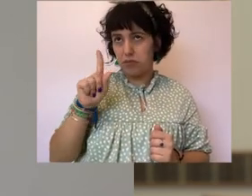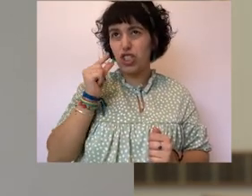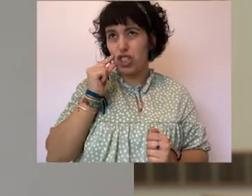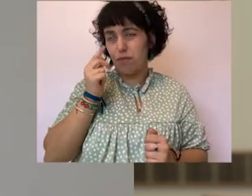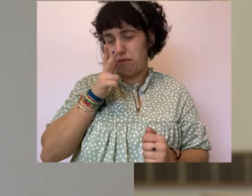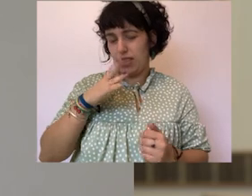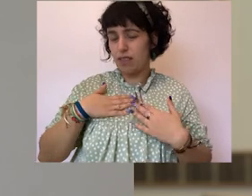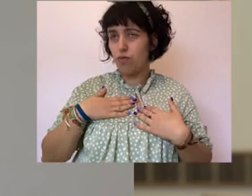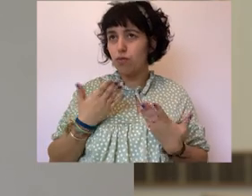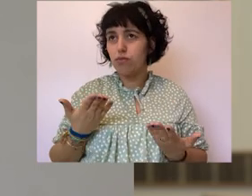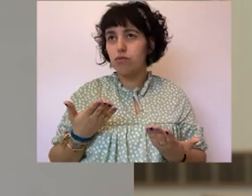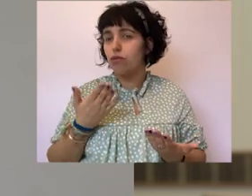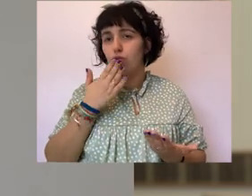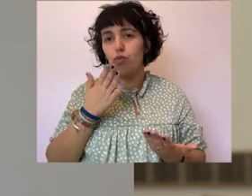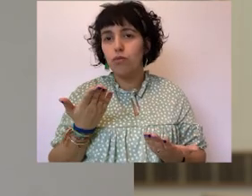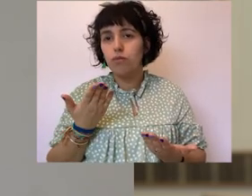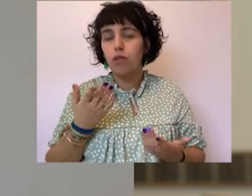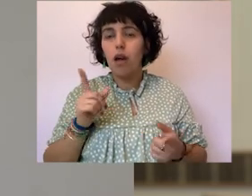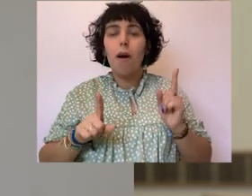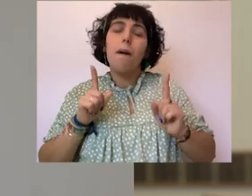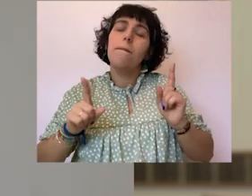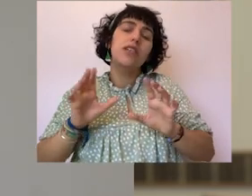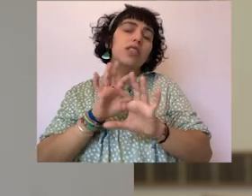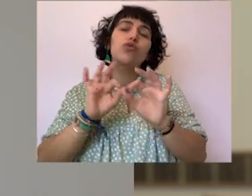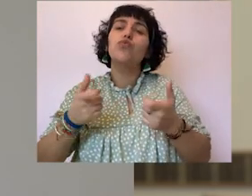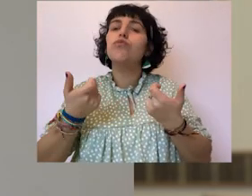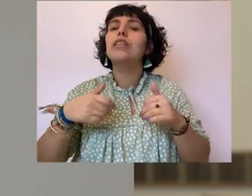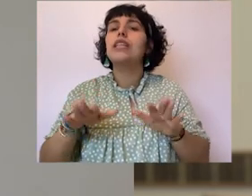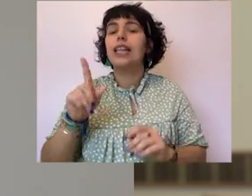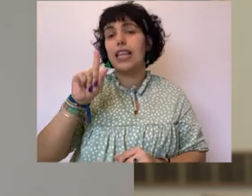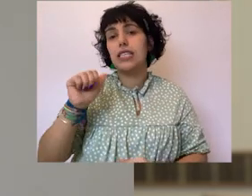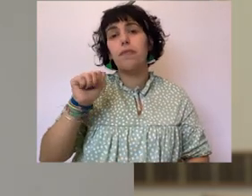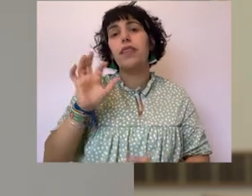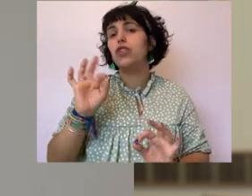Sometimes I don't care at all, it wasn't easy at first, but also they don't see